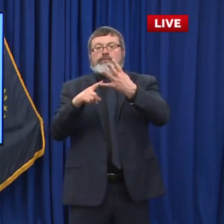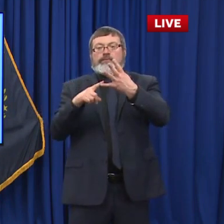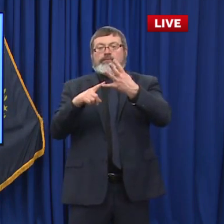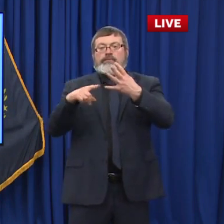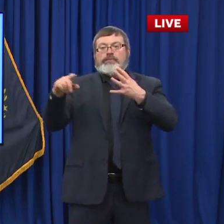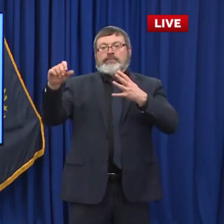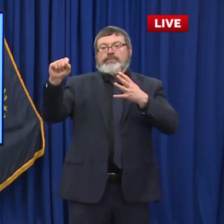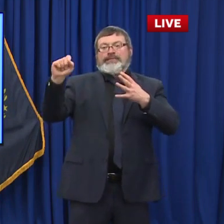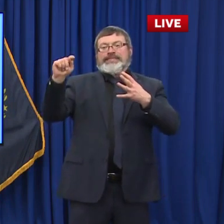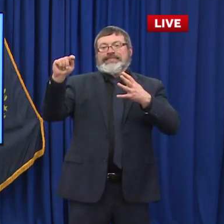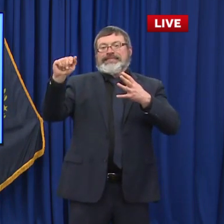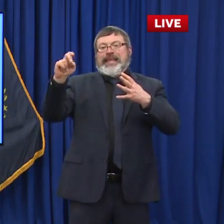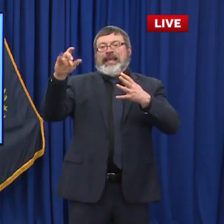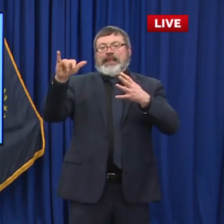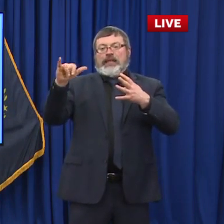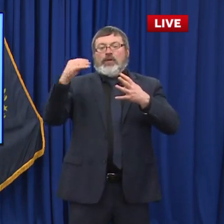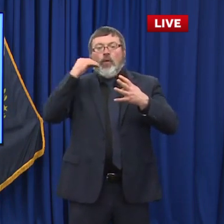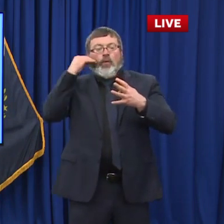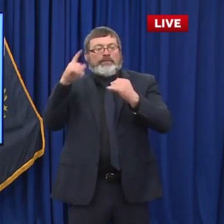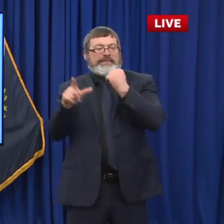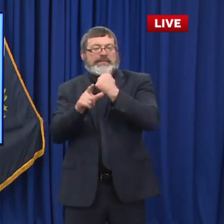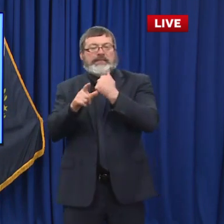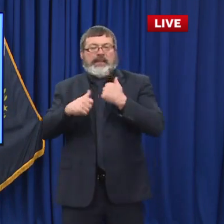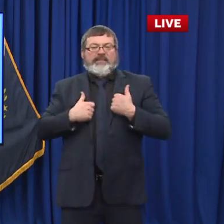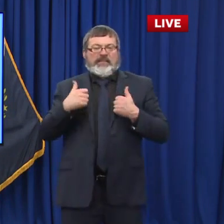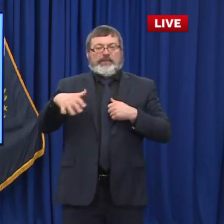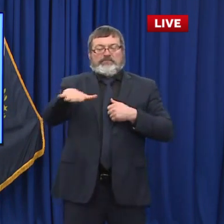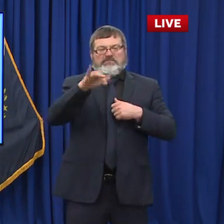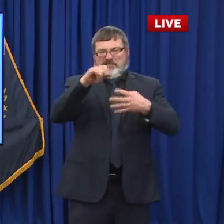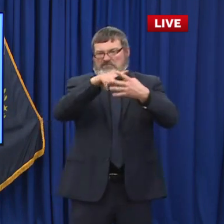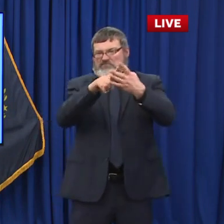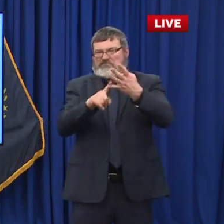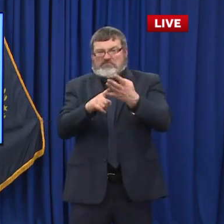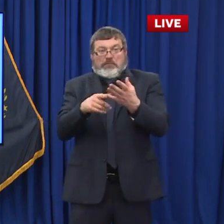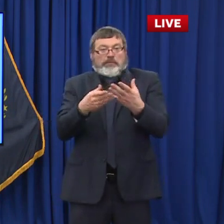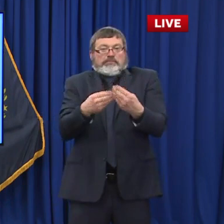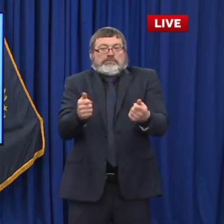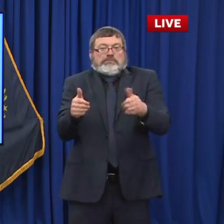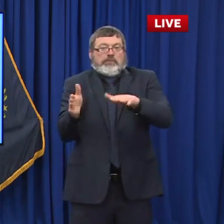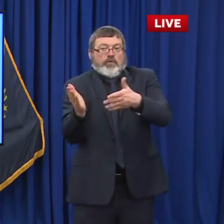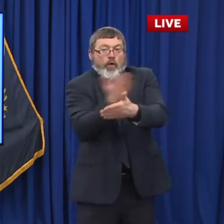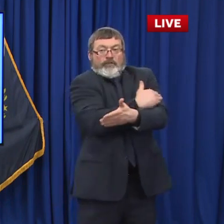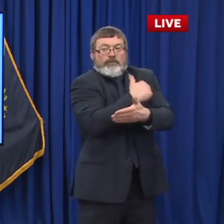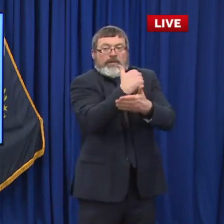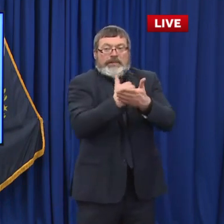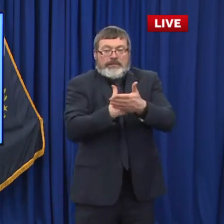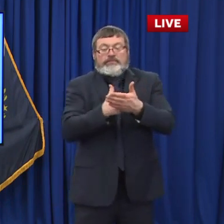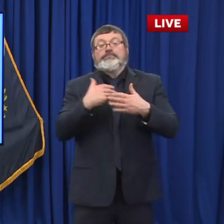RIDGEWOOD GENESYS AND STUDLEY HOME ASSISTED LIVING ARE ALL CLOSED.